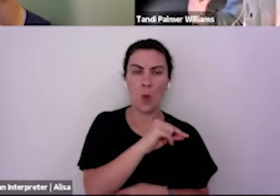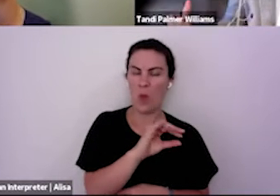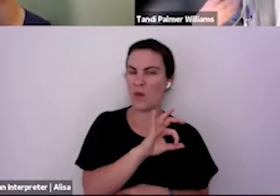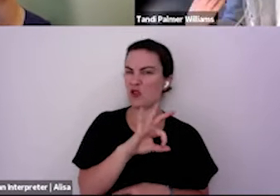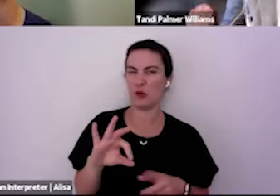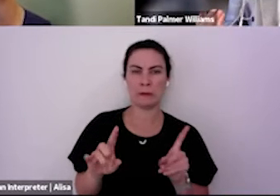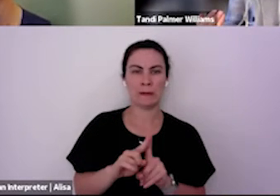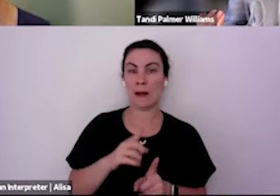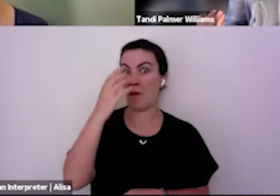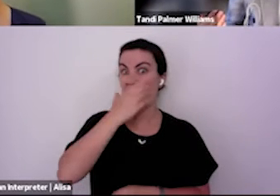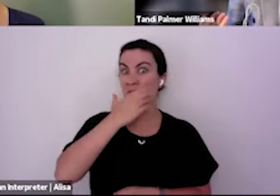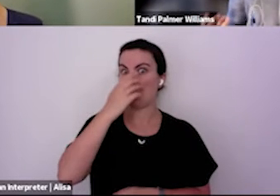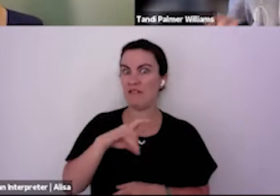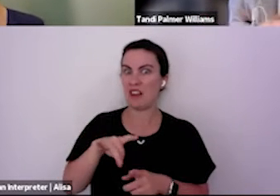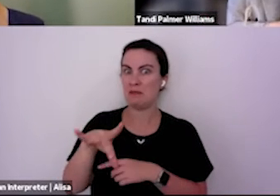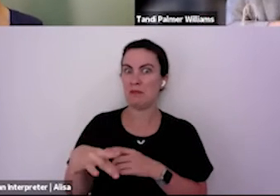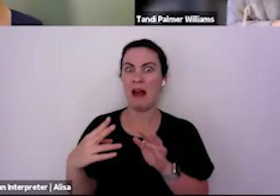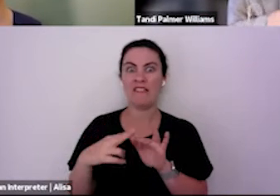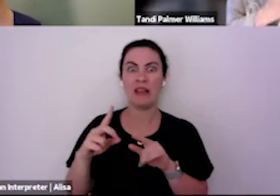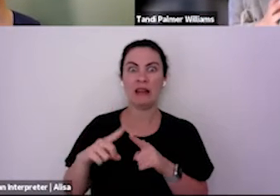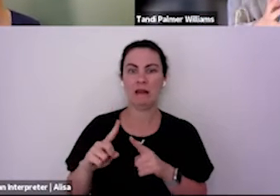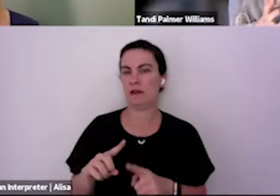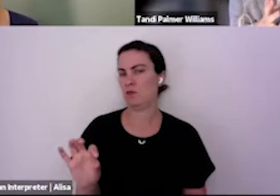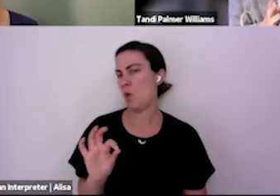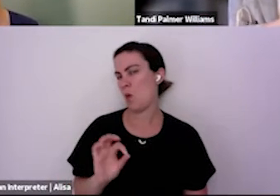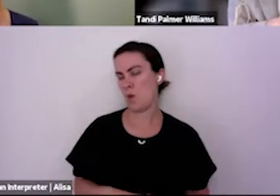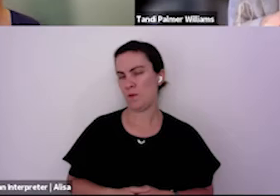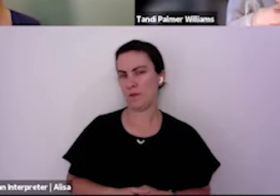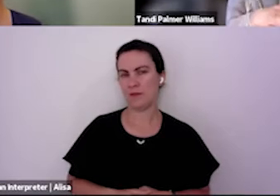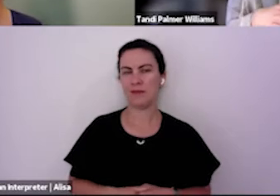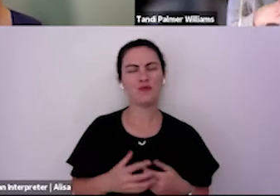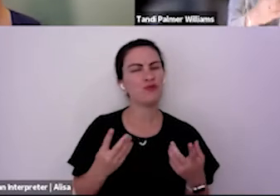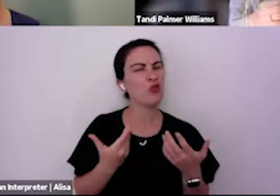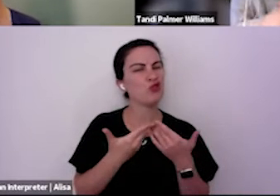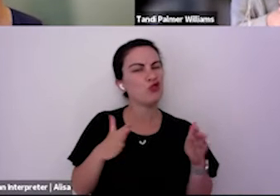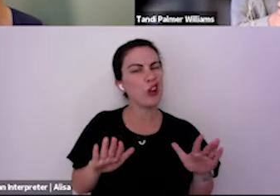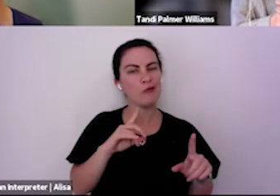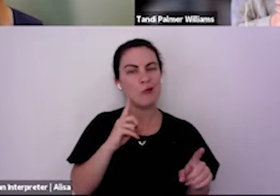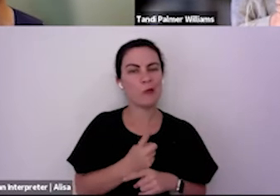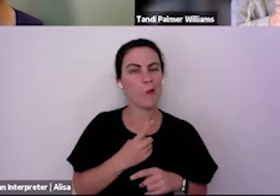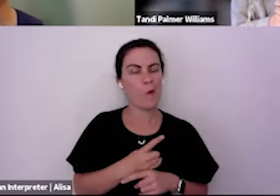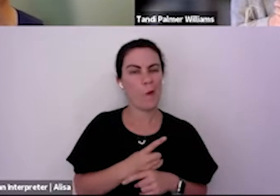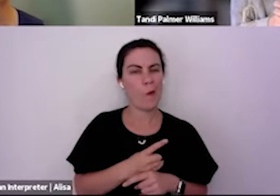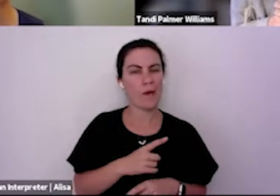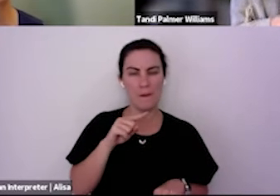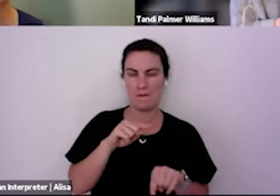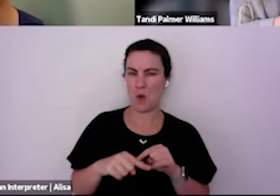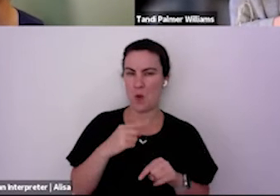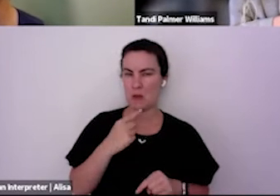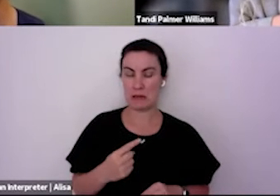Generally people are thinking of it as not as good as a live physical experience, but